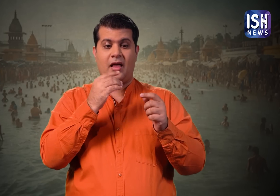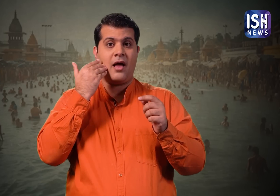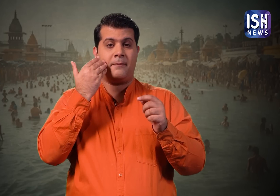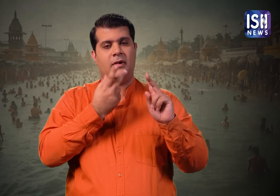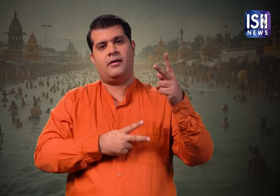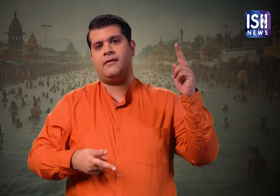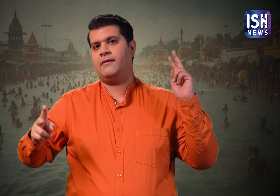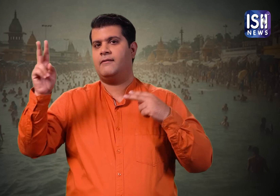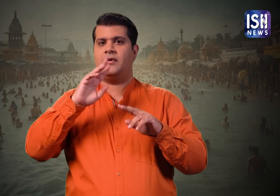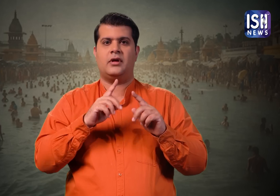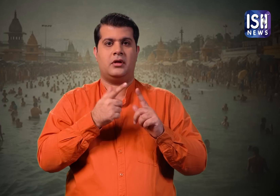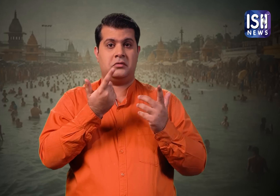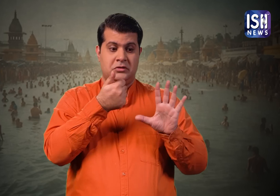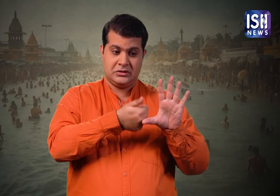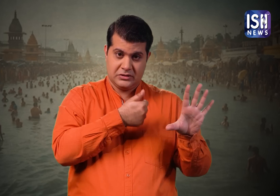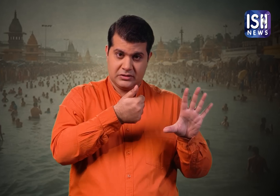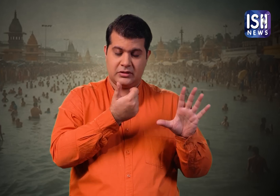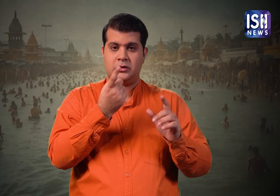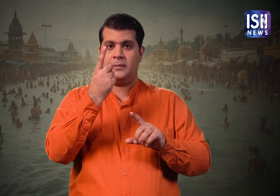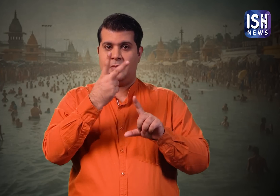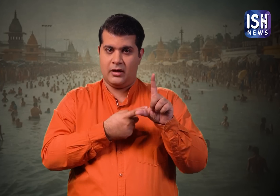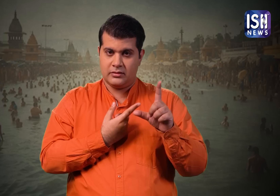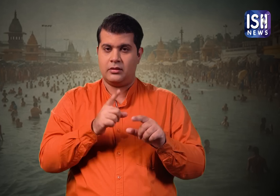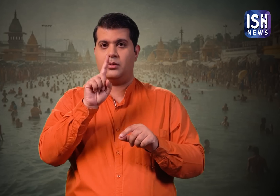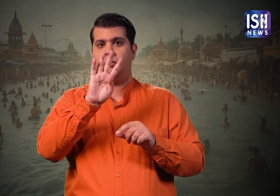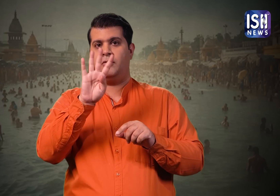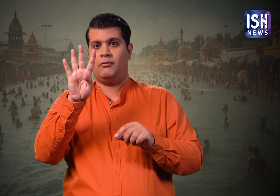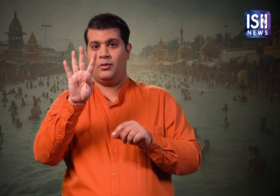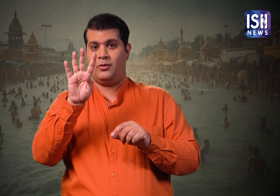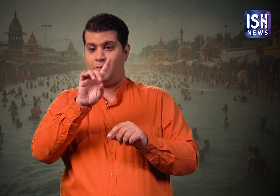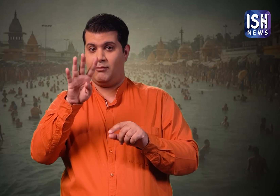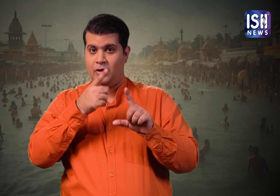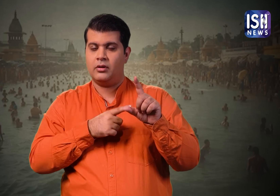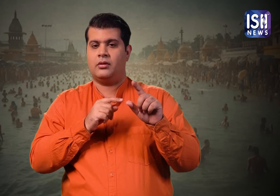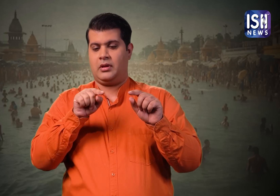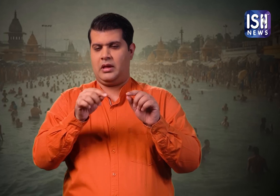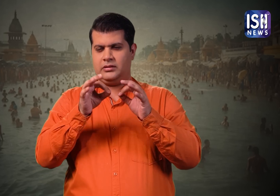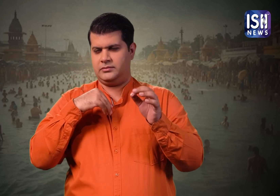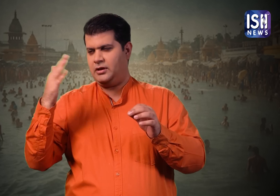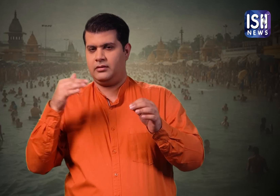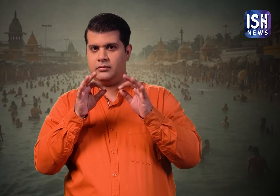It is held at different times in these places, i.e. once in 6, 12 or 144 years. I'll explain this later.